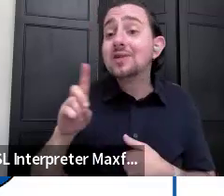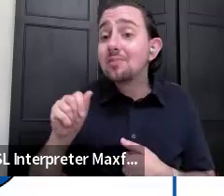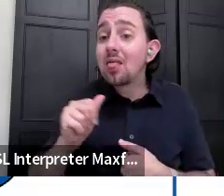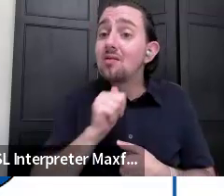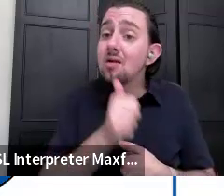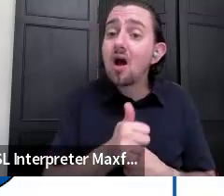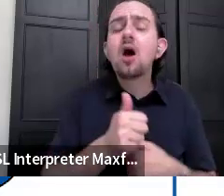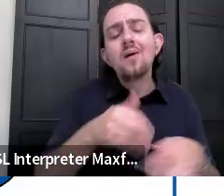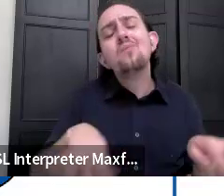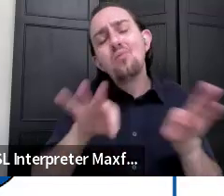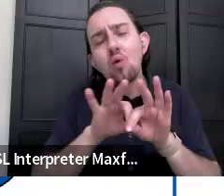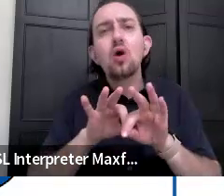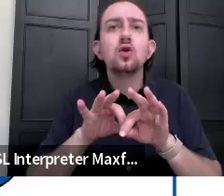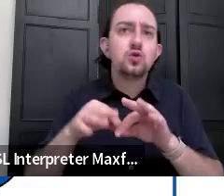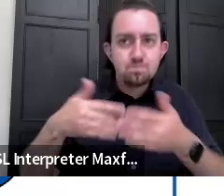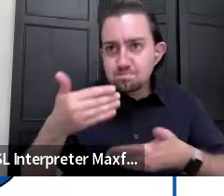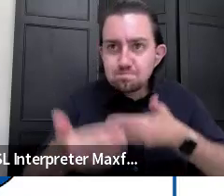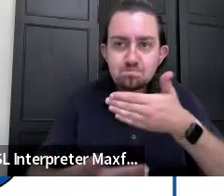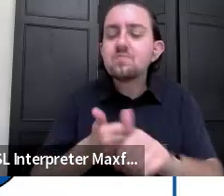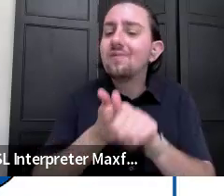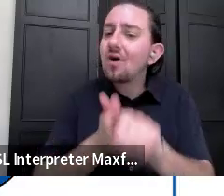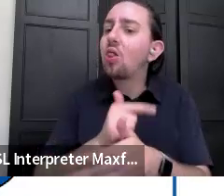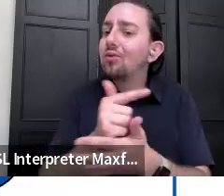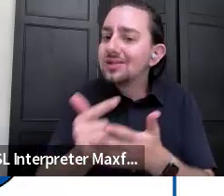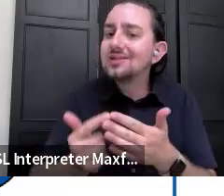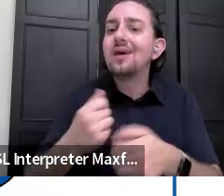everything you can that you have talked with them, that you have provided them